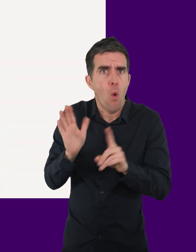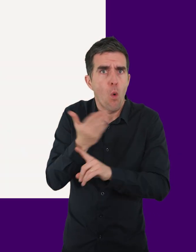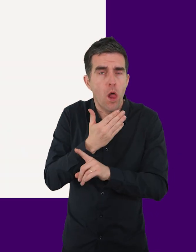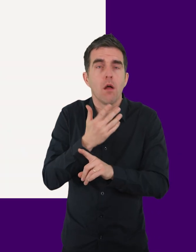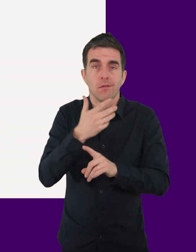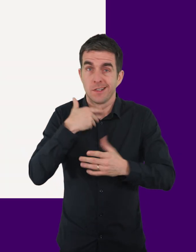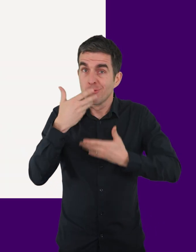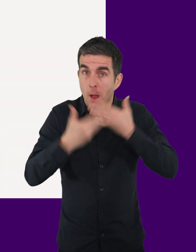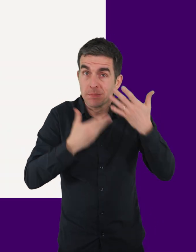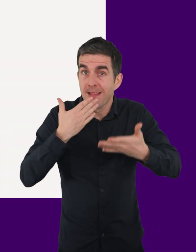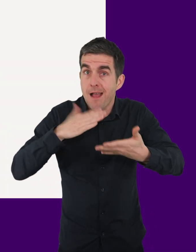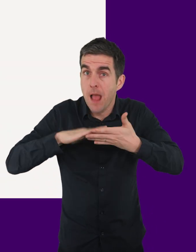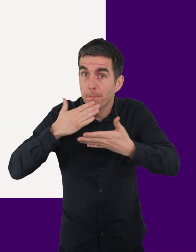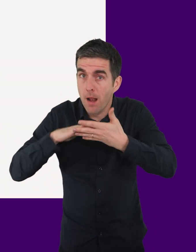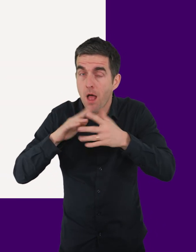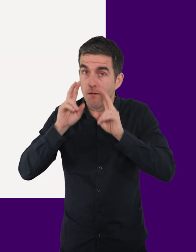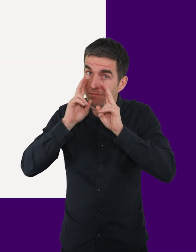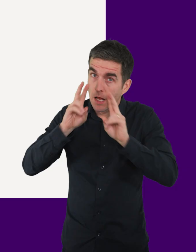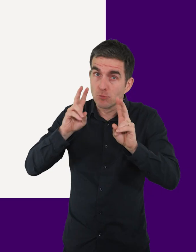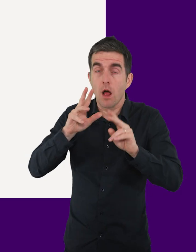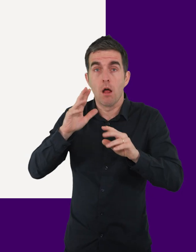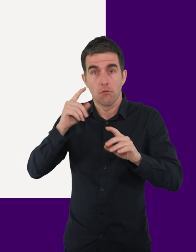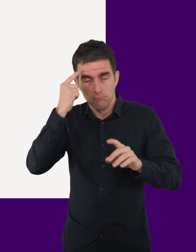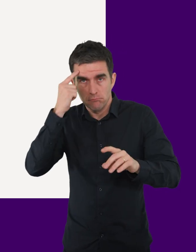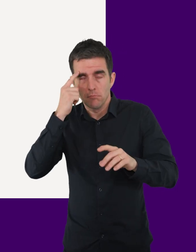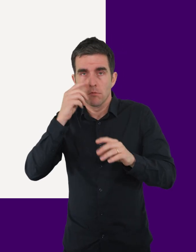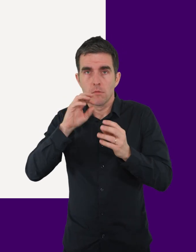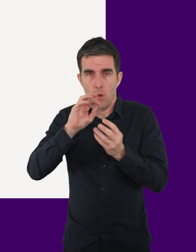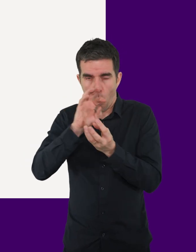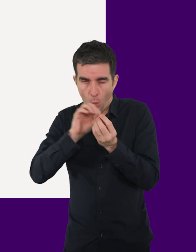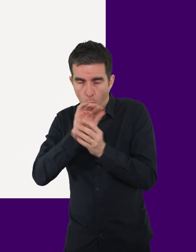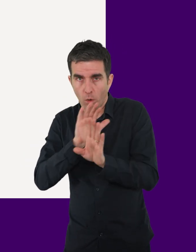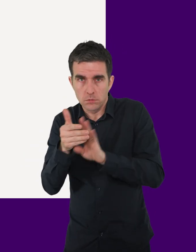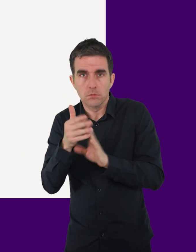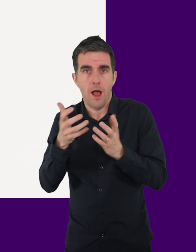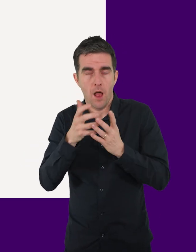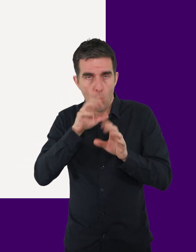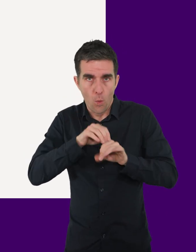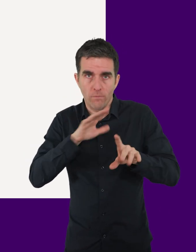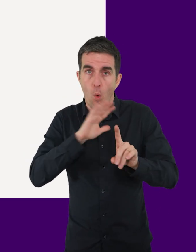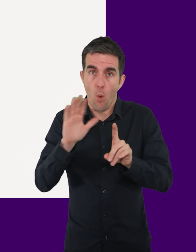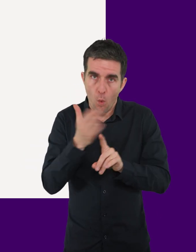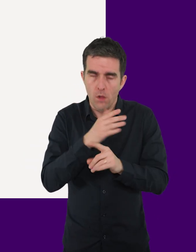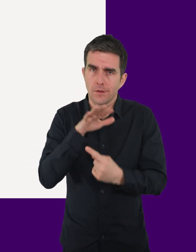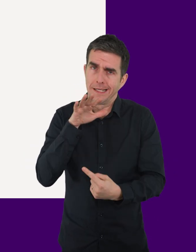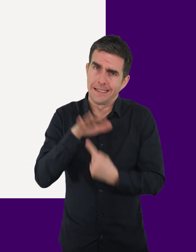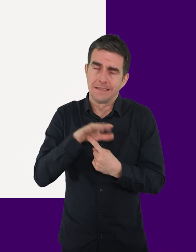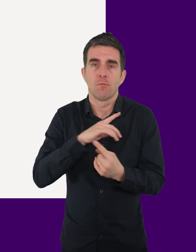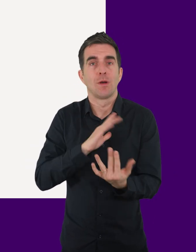Descriptive labels, a distinctive visual presentation, and mindful coding are all key to accessible buttons.